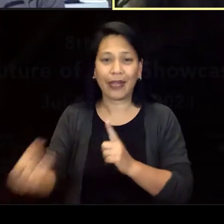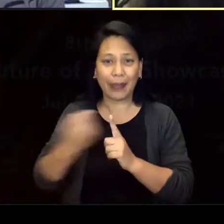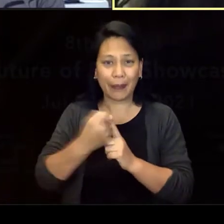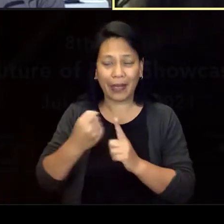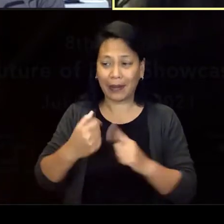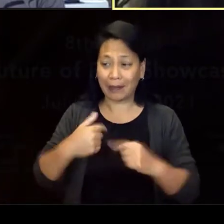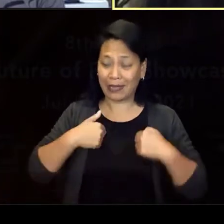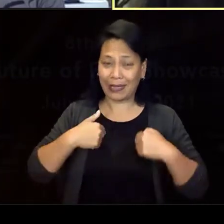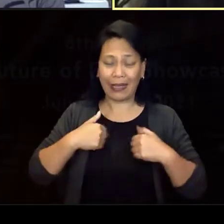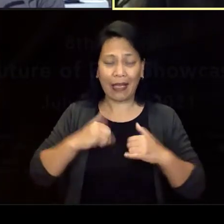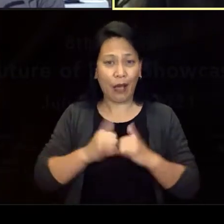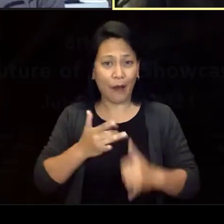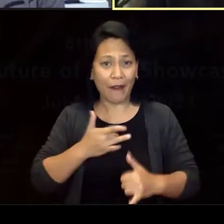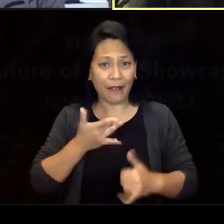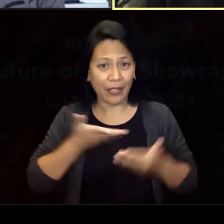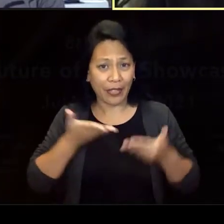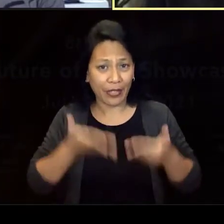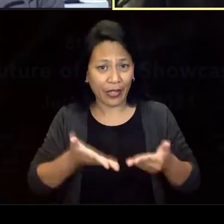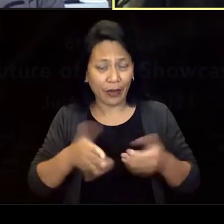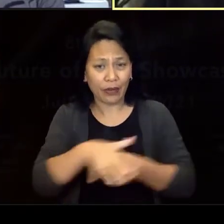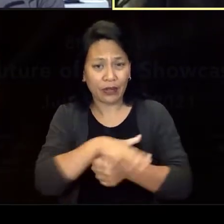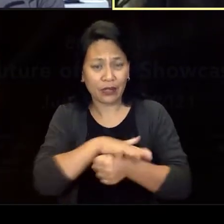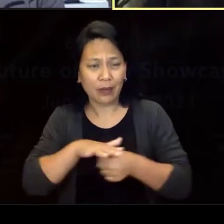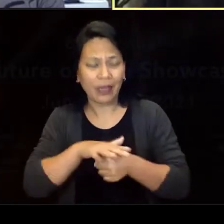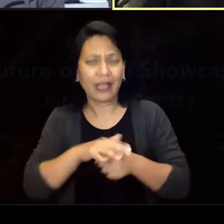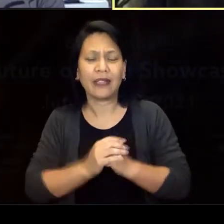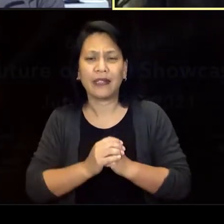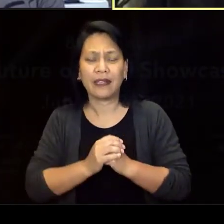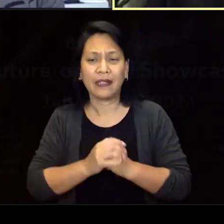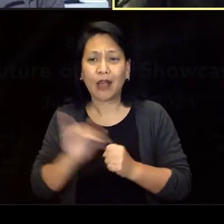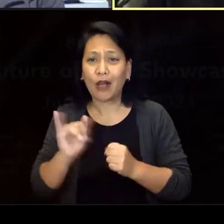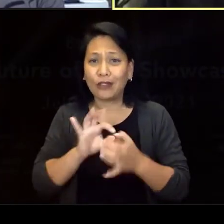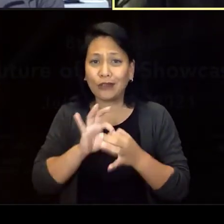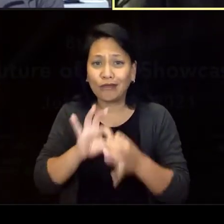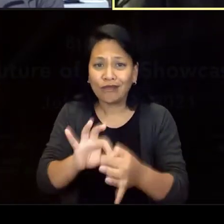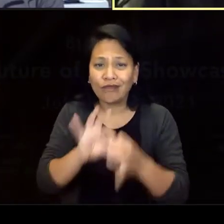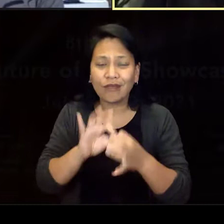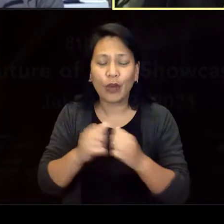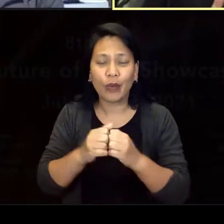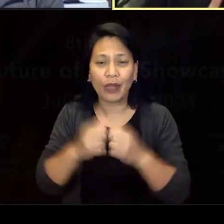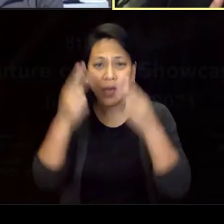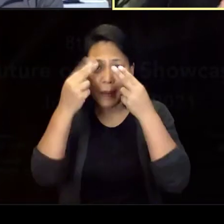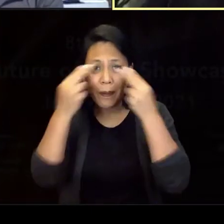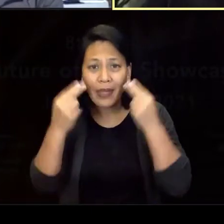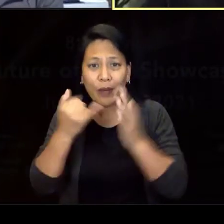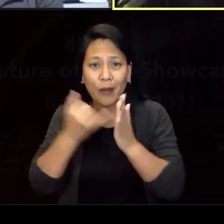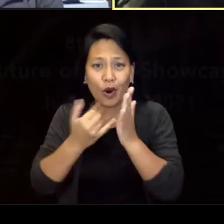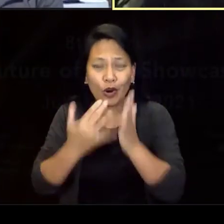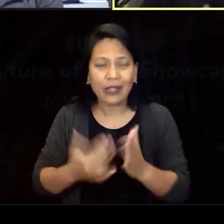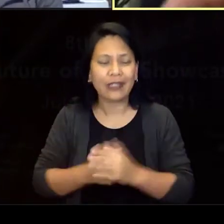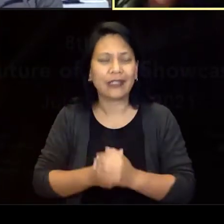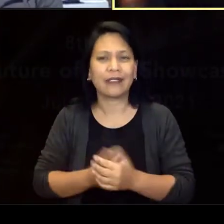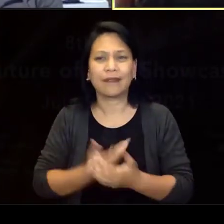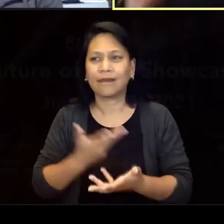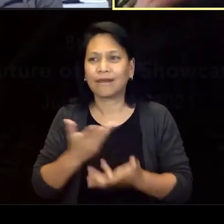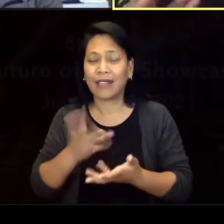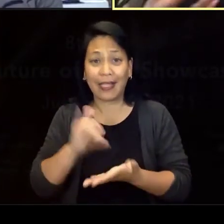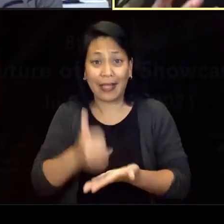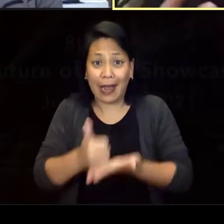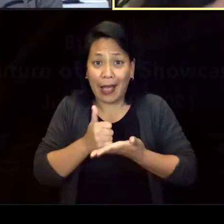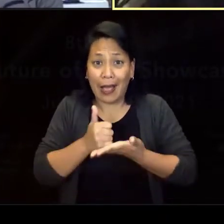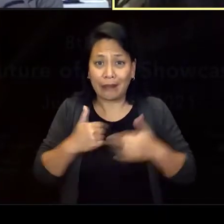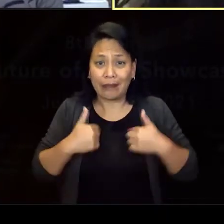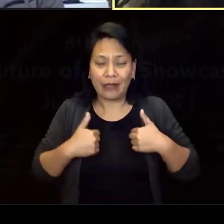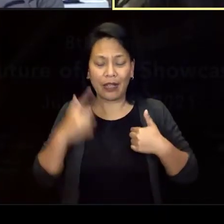So, for sure, I like connecting with makeup artists, is helpful and gives me more information to work with.